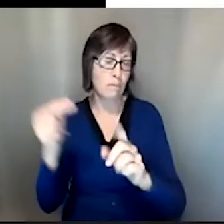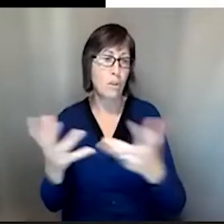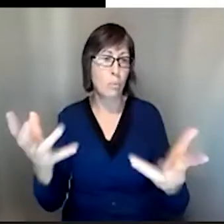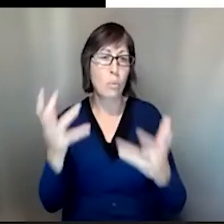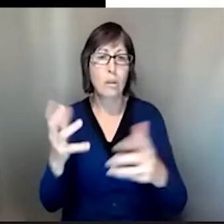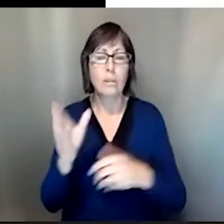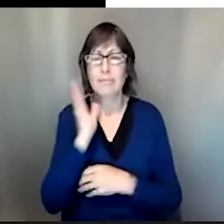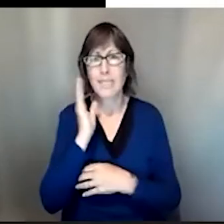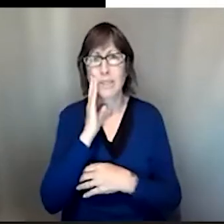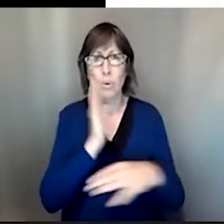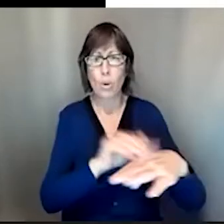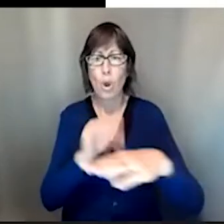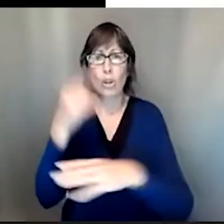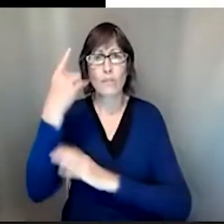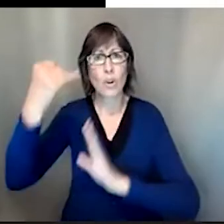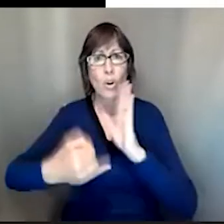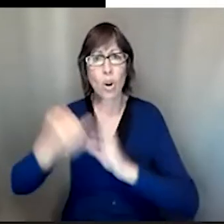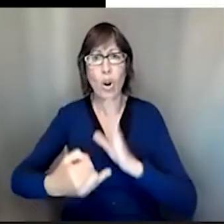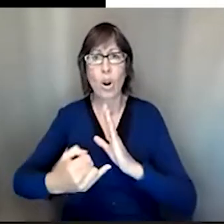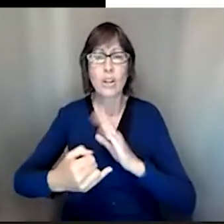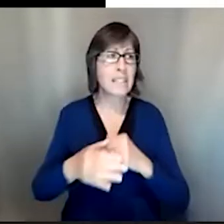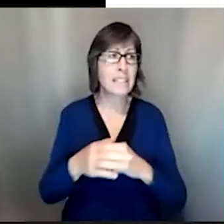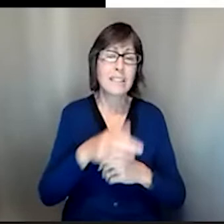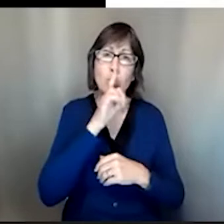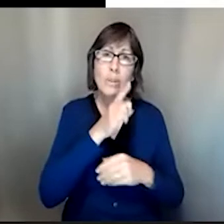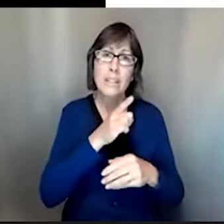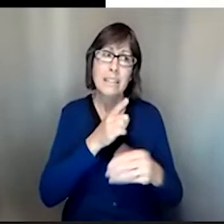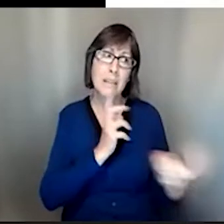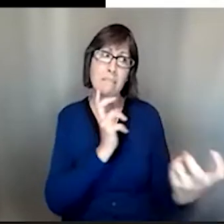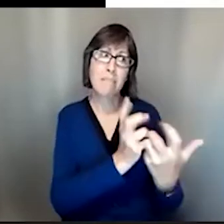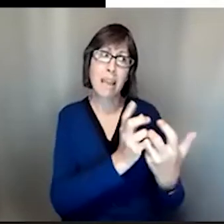artists are often designed to fit the dominant culture, while creating barriers for many